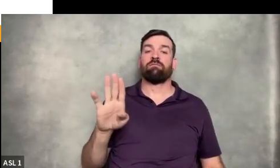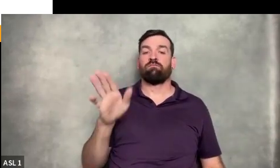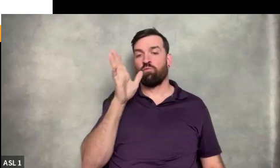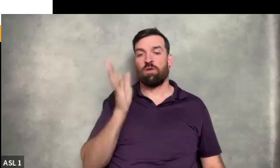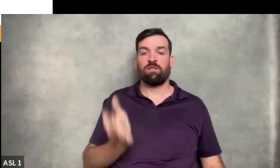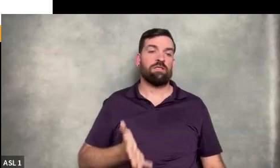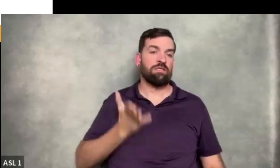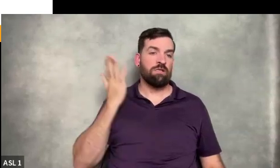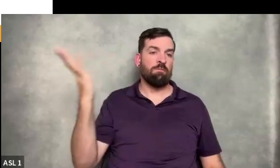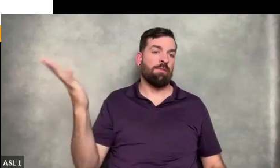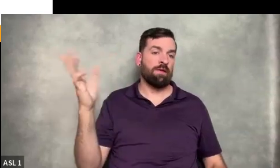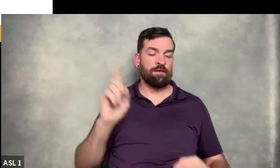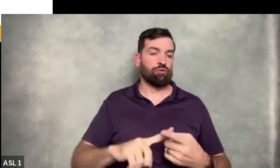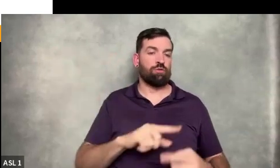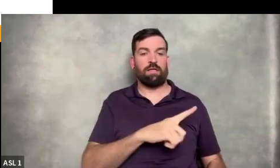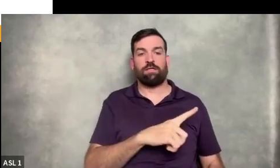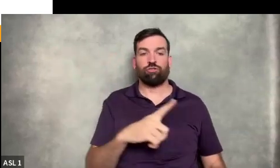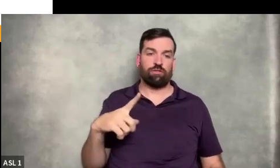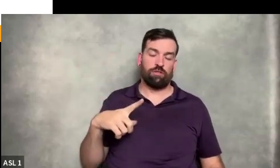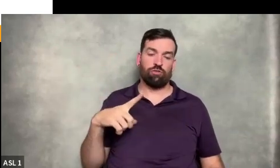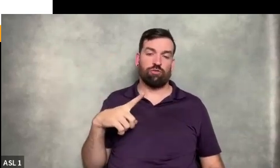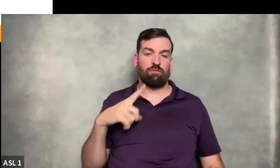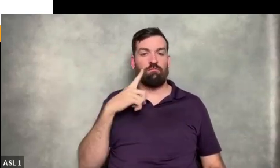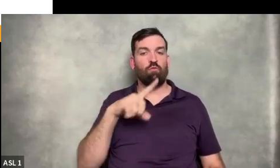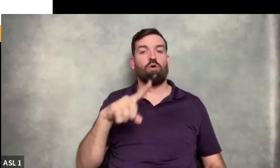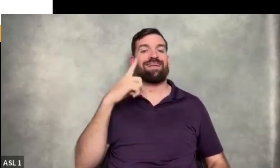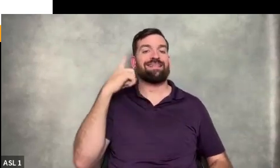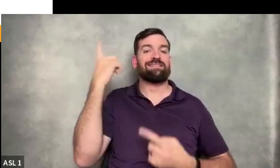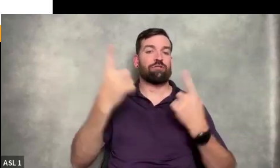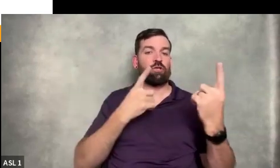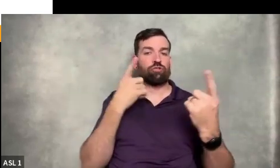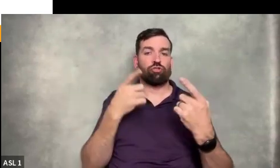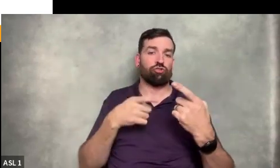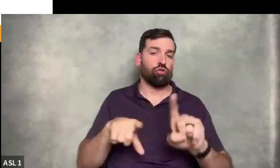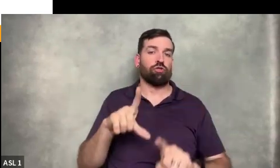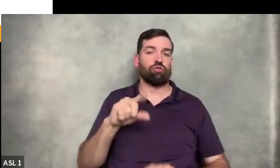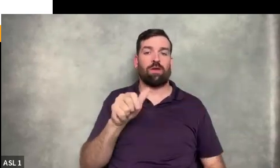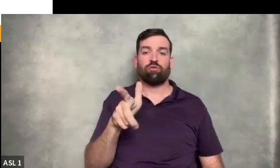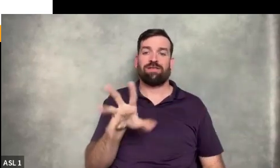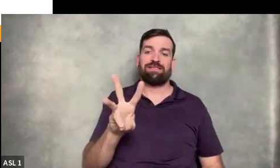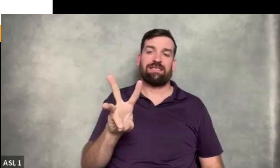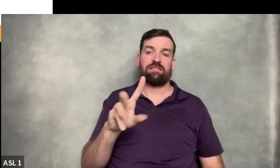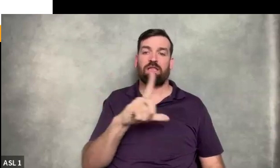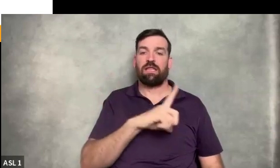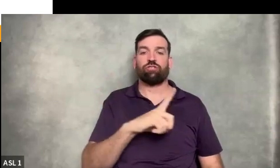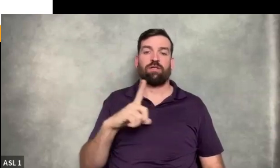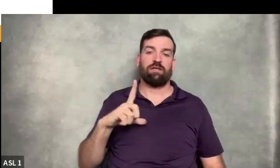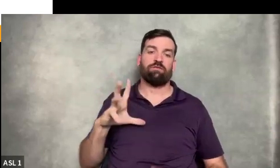amendment to the legislation for consideration during the 2026 legislative session and the state